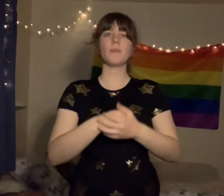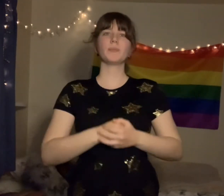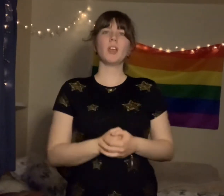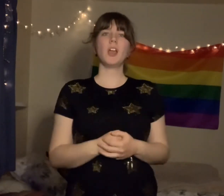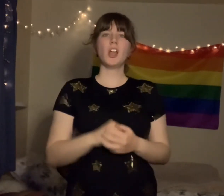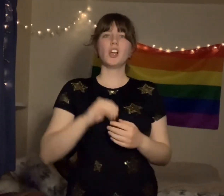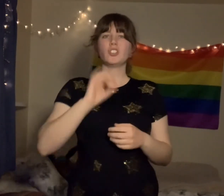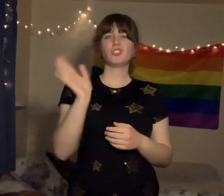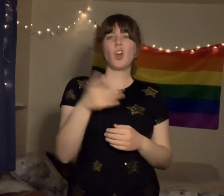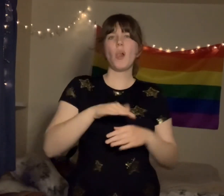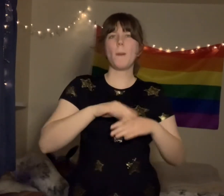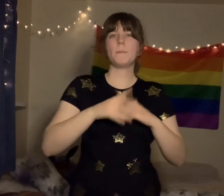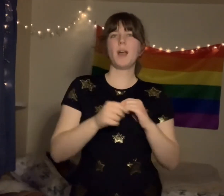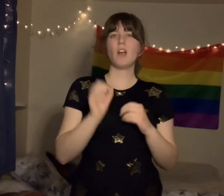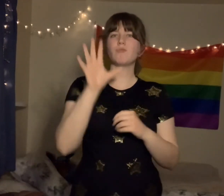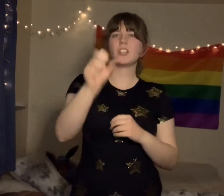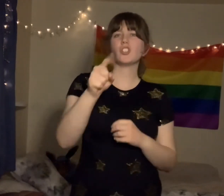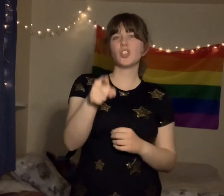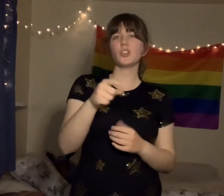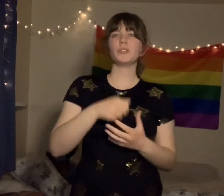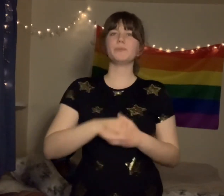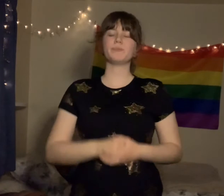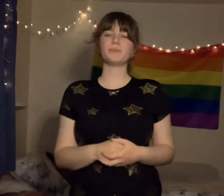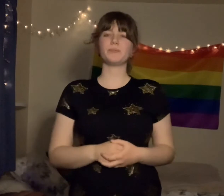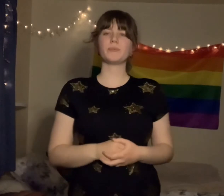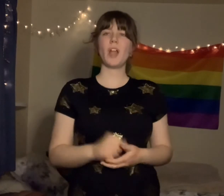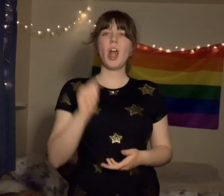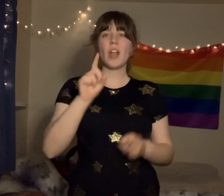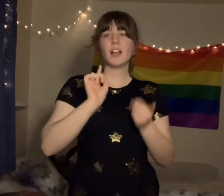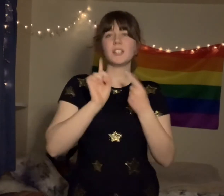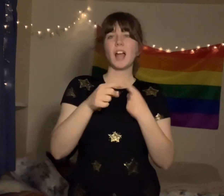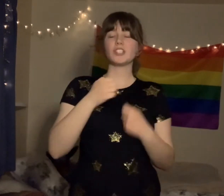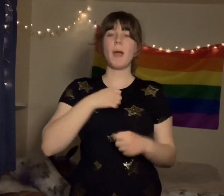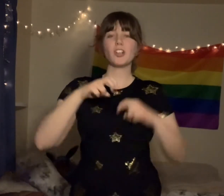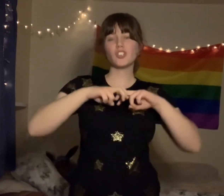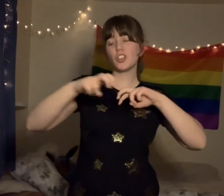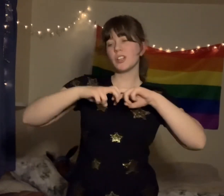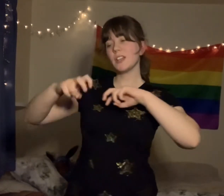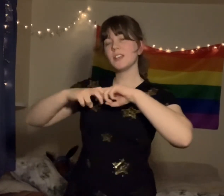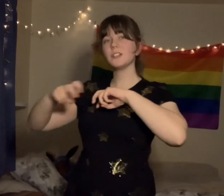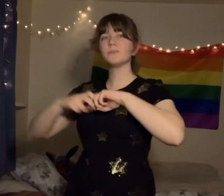But it's all about reaching out to you That's the answer to my journey